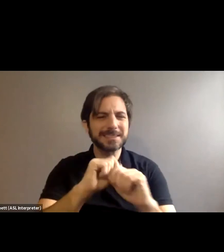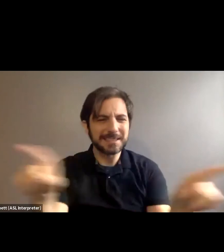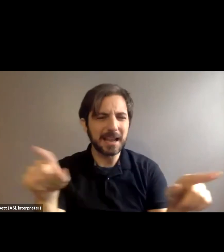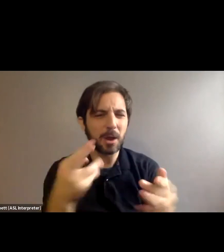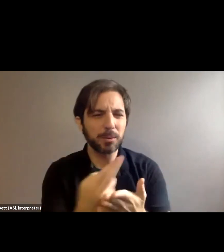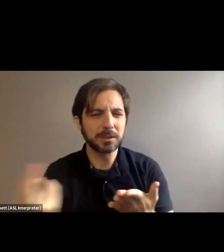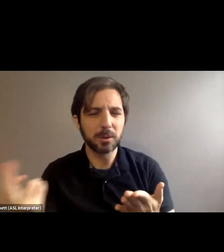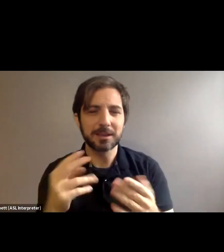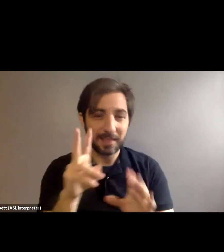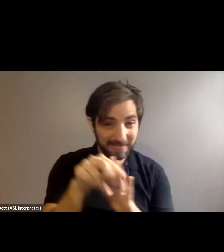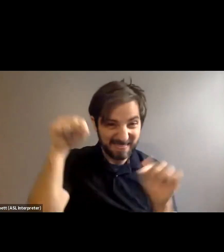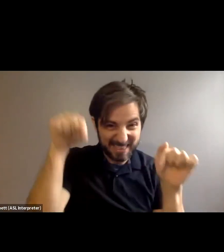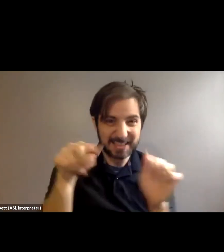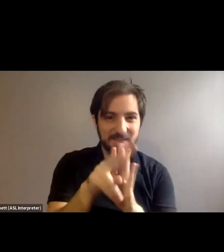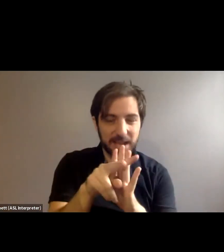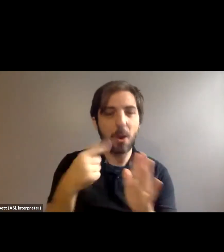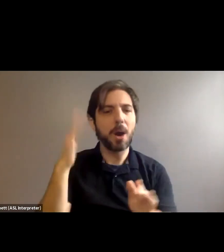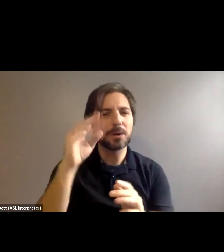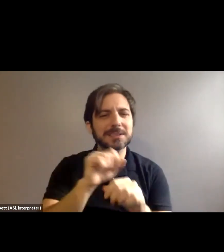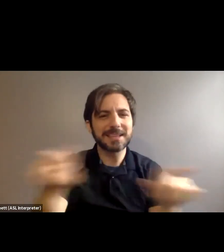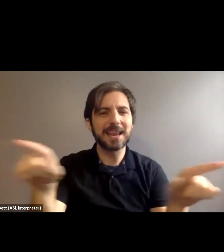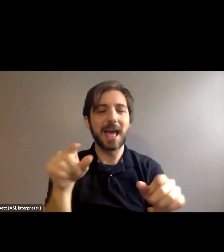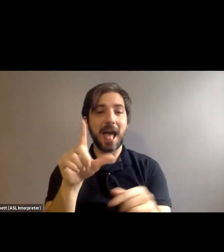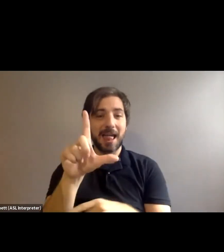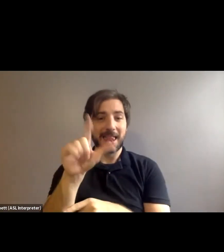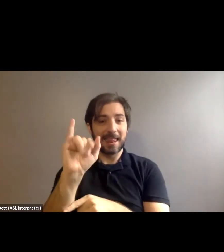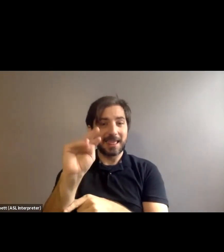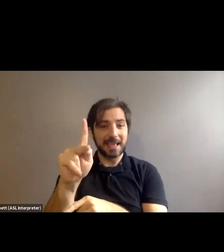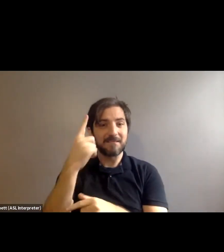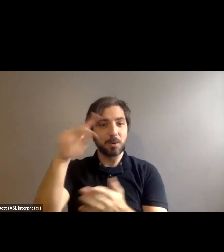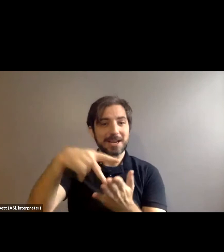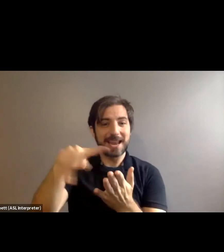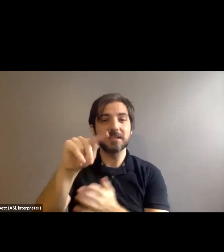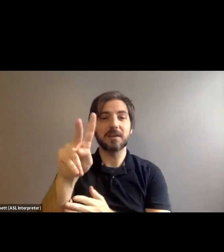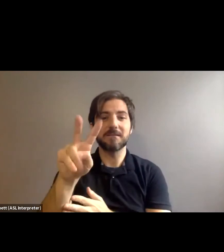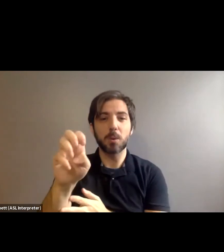also send a link directly to the Dance the Vote Youtube page that has all the episodes